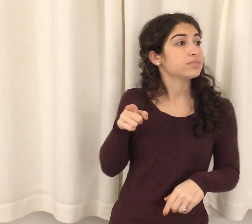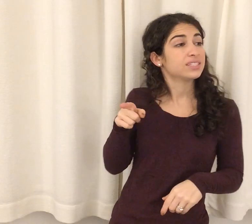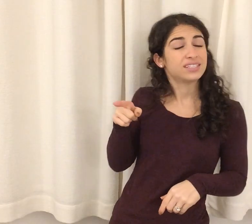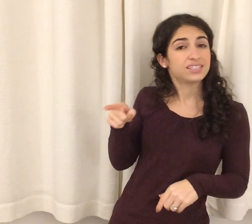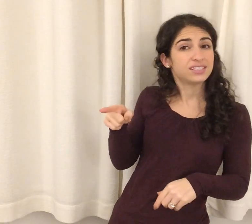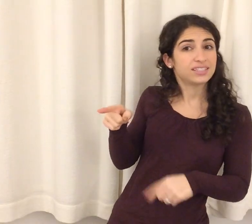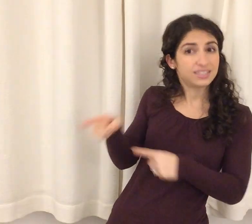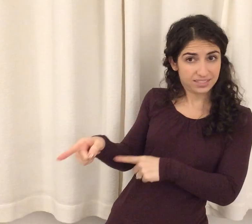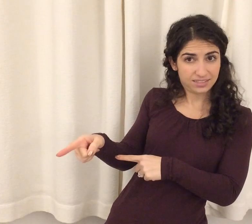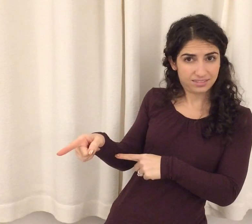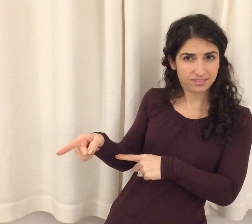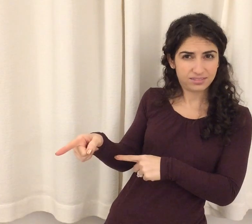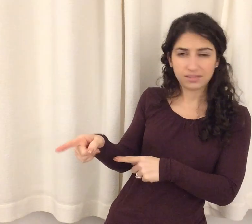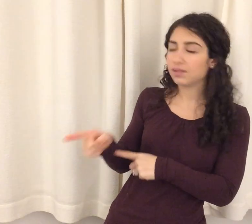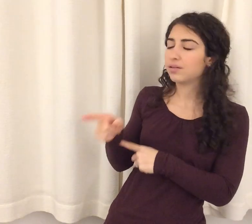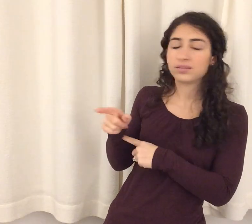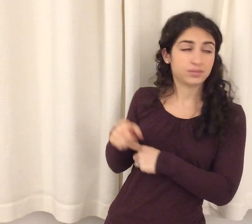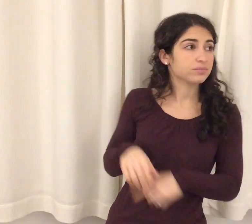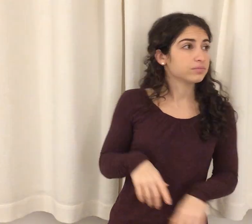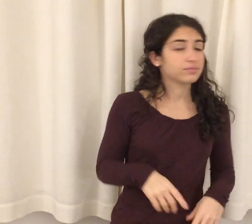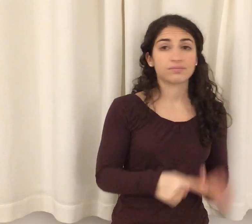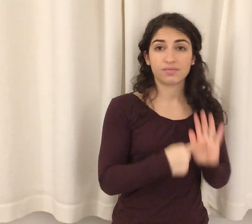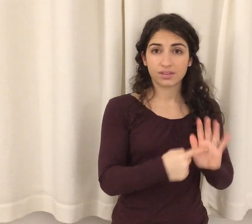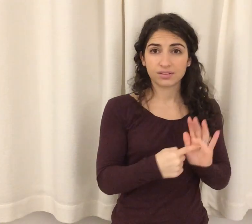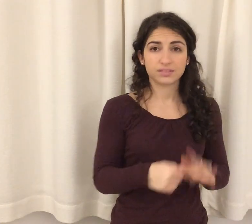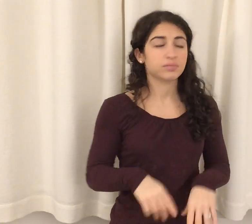you're talking to you could look at, but when you're referring to this ill